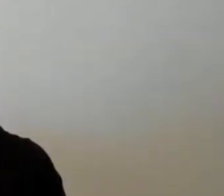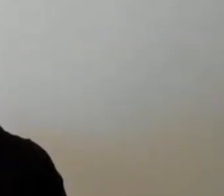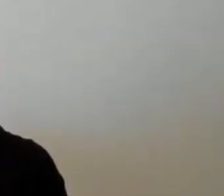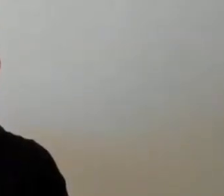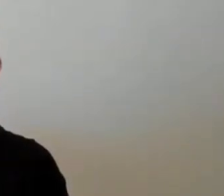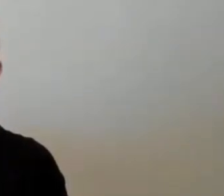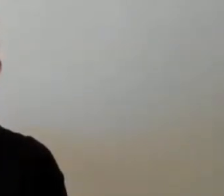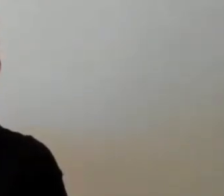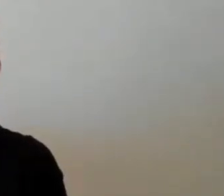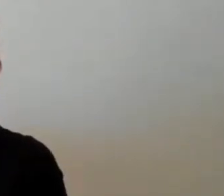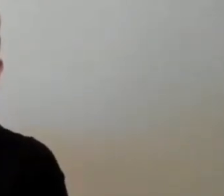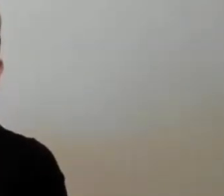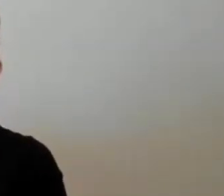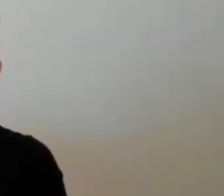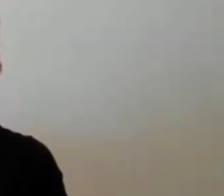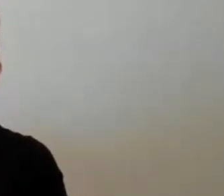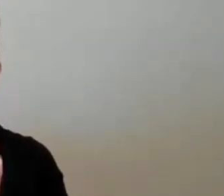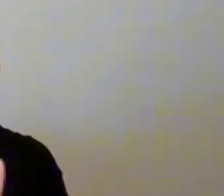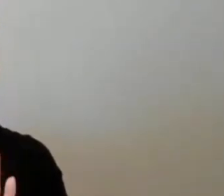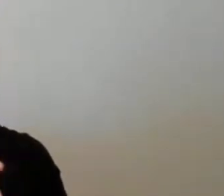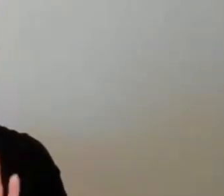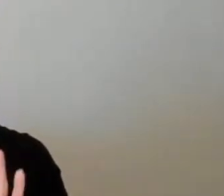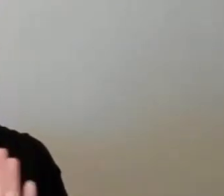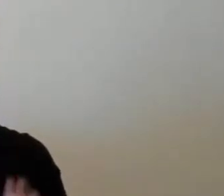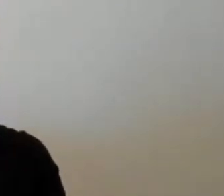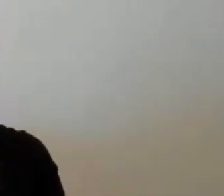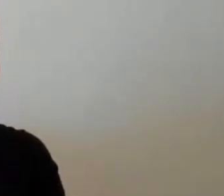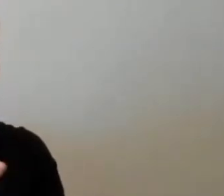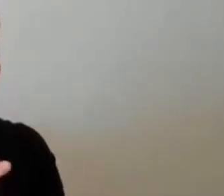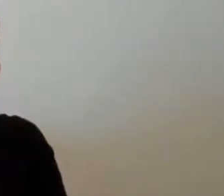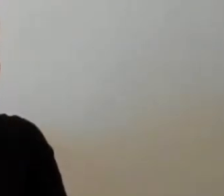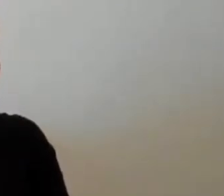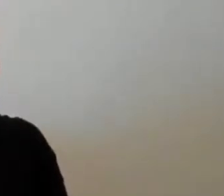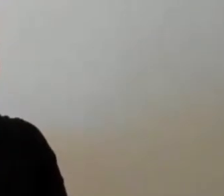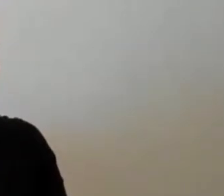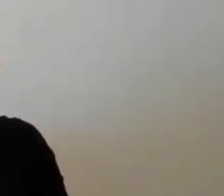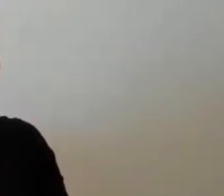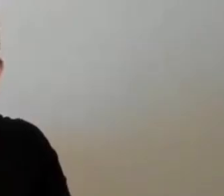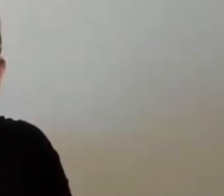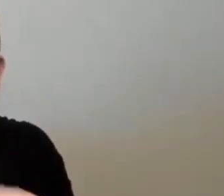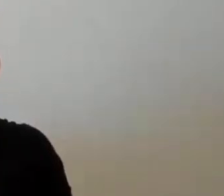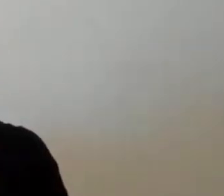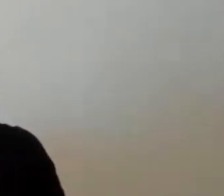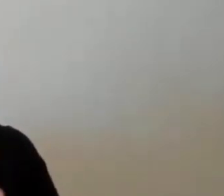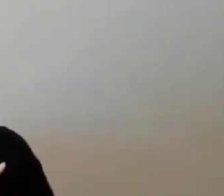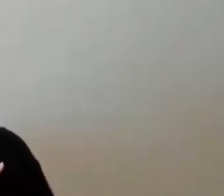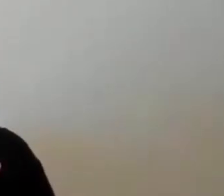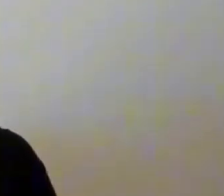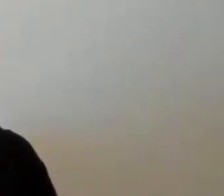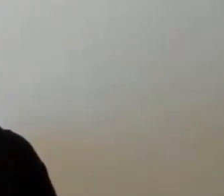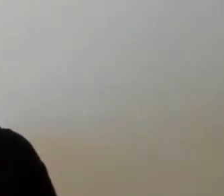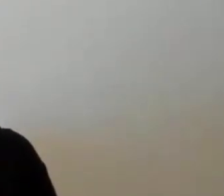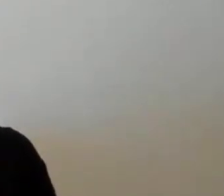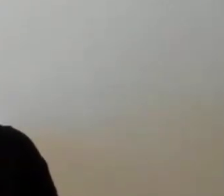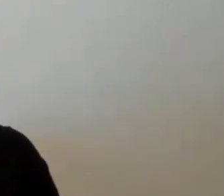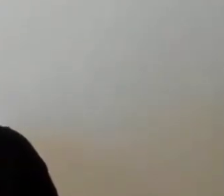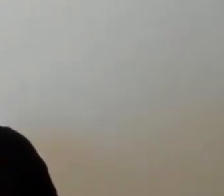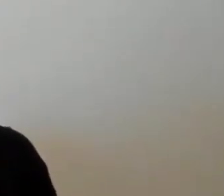The book introduced principles of usable accessibility and a set of personas illustrating the impact on people with disabilities.